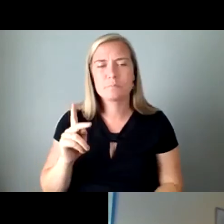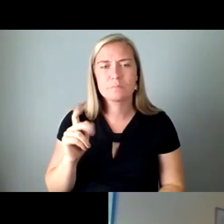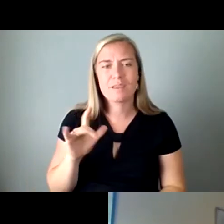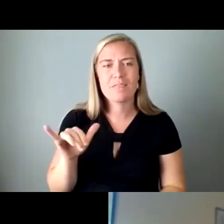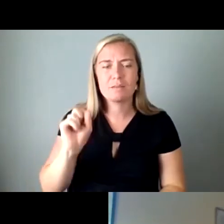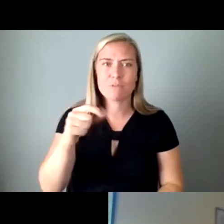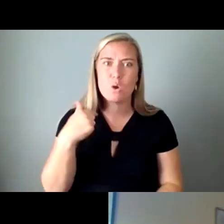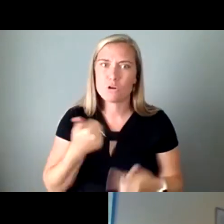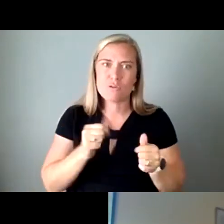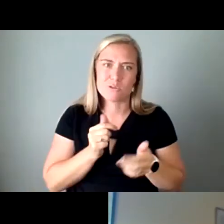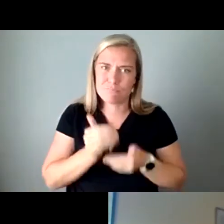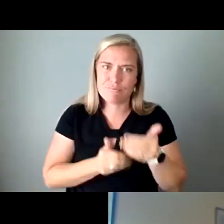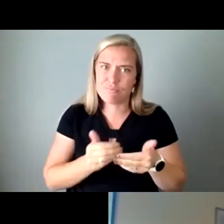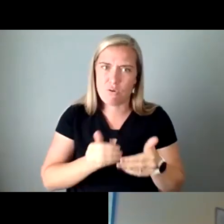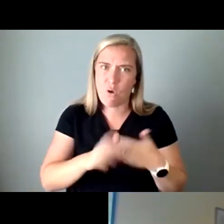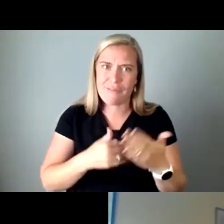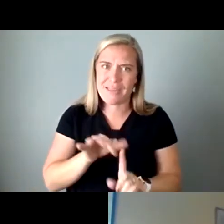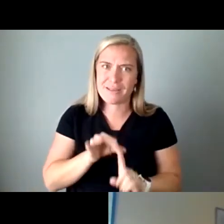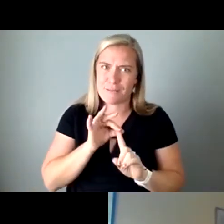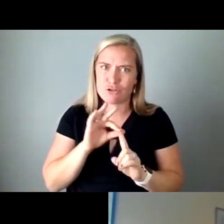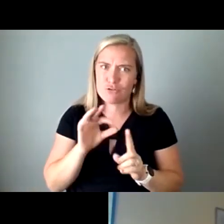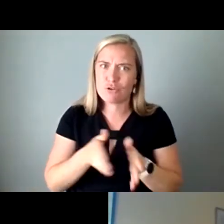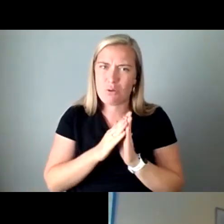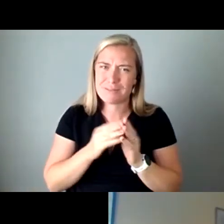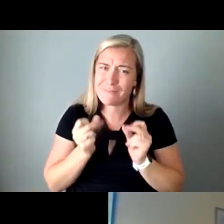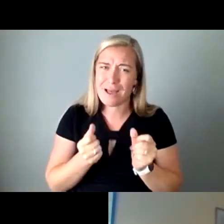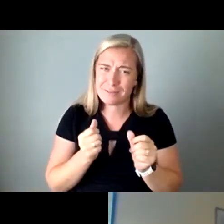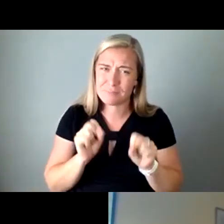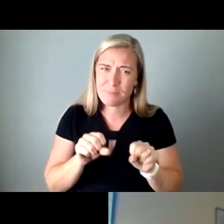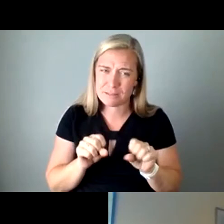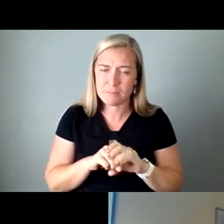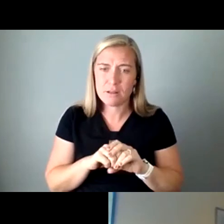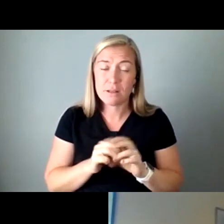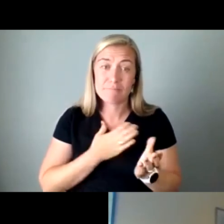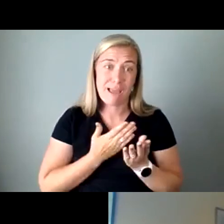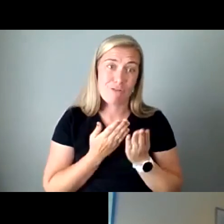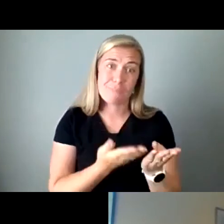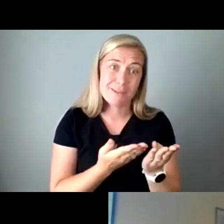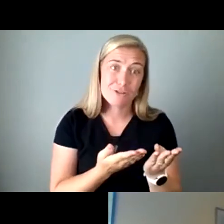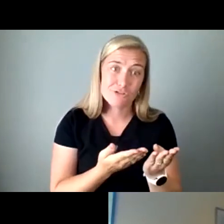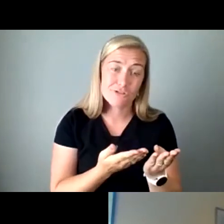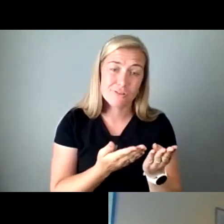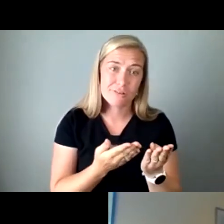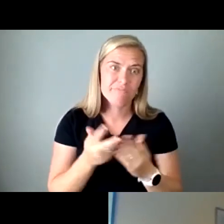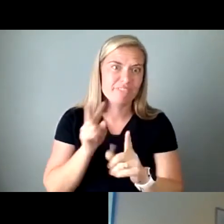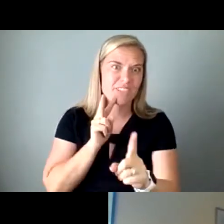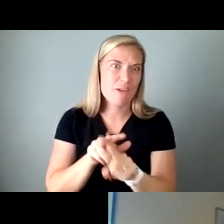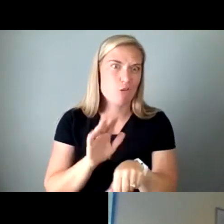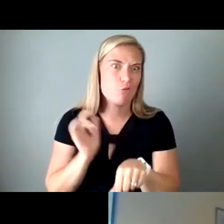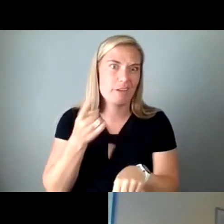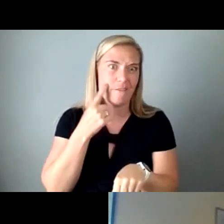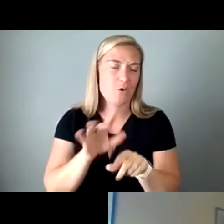as quickly as we can. My recommendation is that that you submit early for exemptions. To